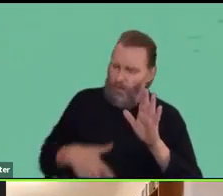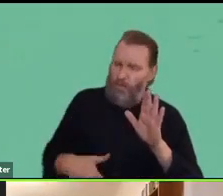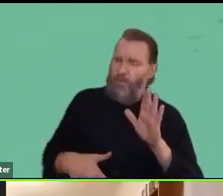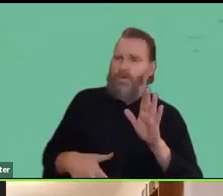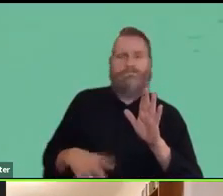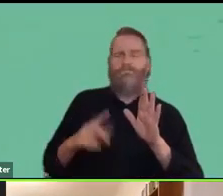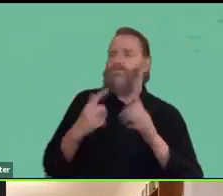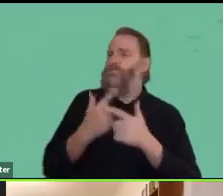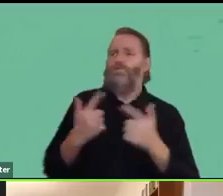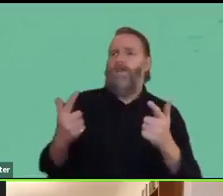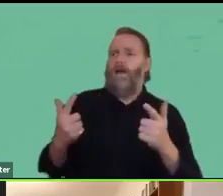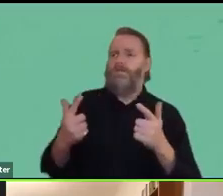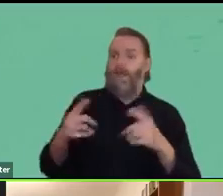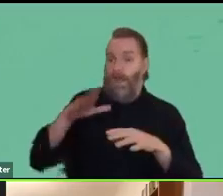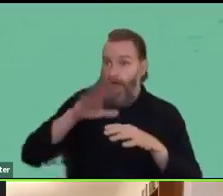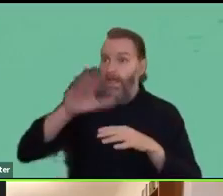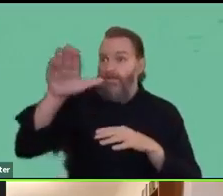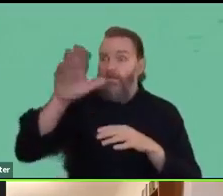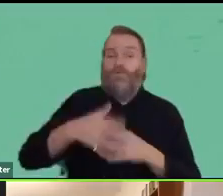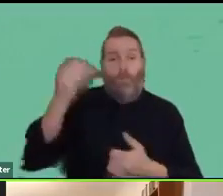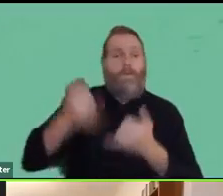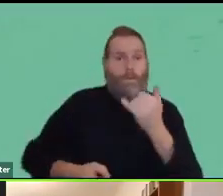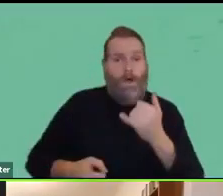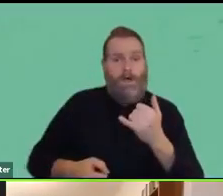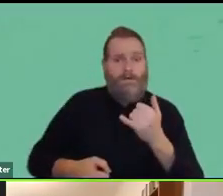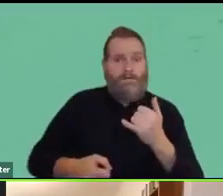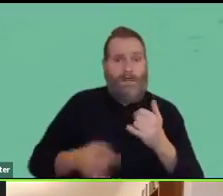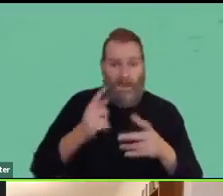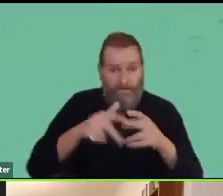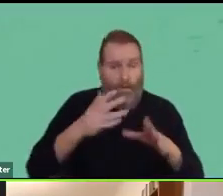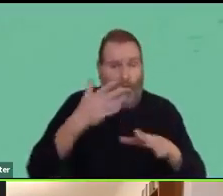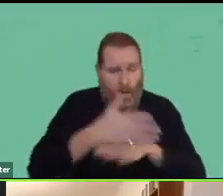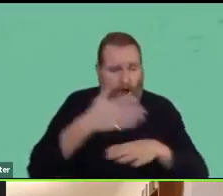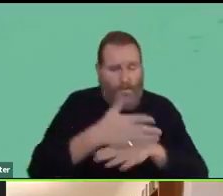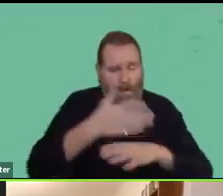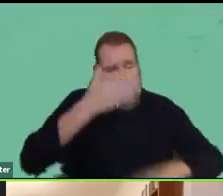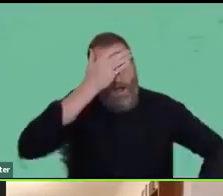will be worse if the government can do this and get away with it so part of trying to help